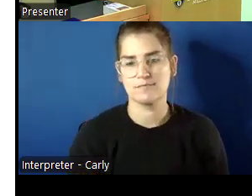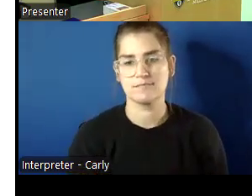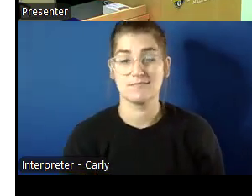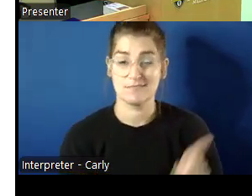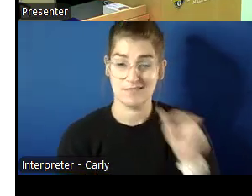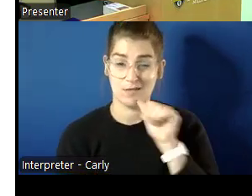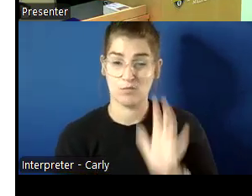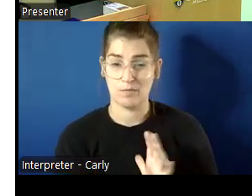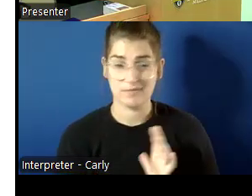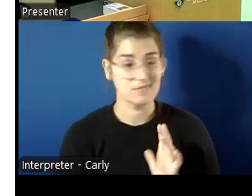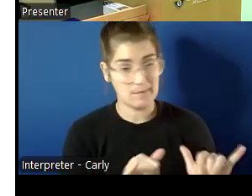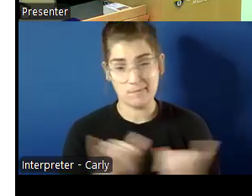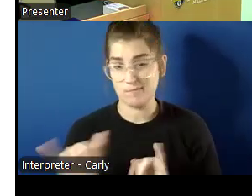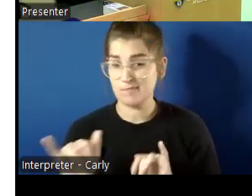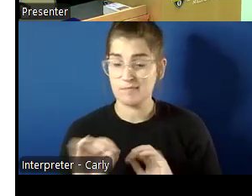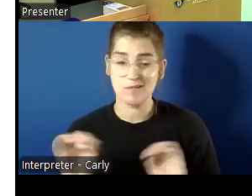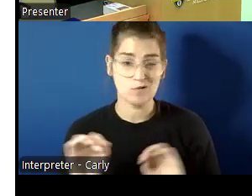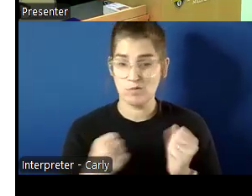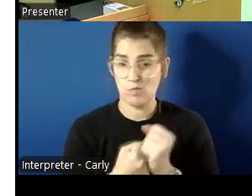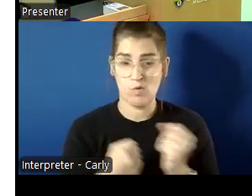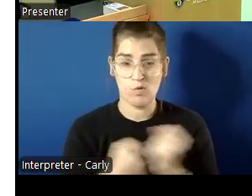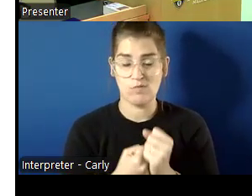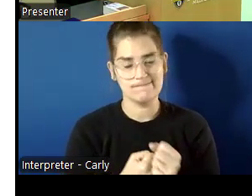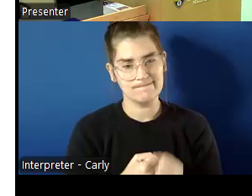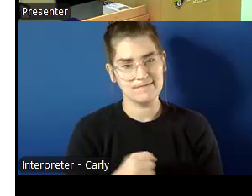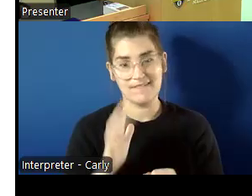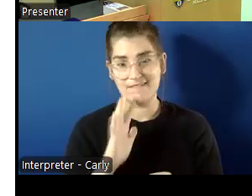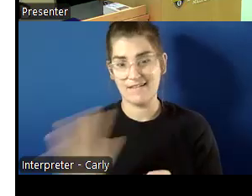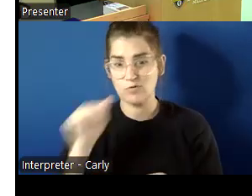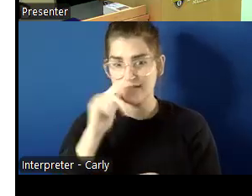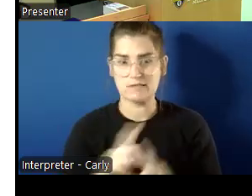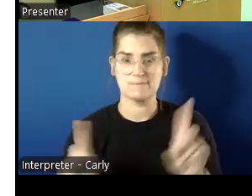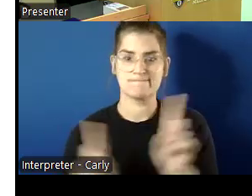a Ruby Bridges without those federal marshals and she had her 5-year-old sister in tow. So now she